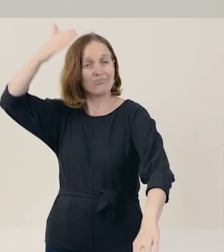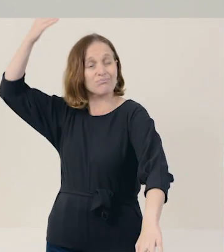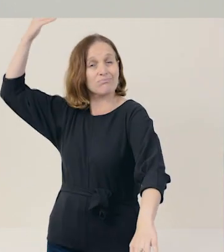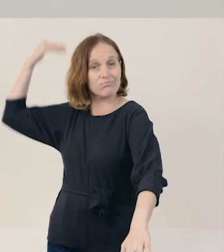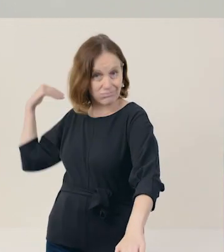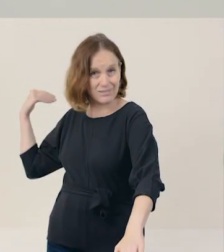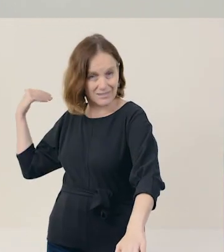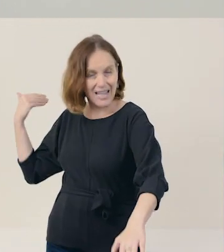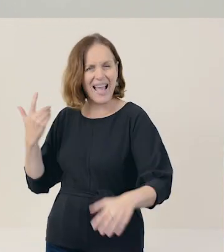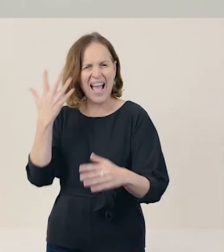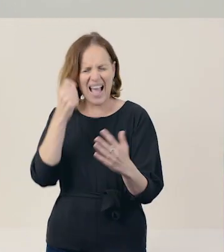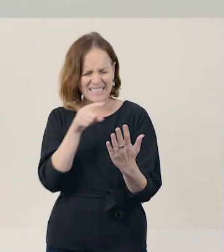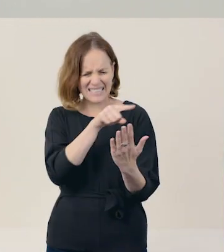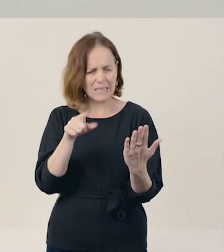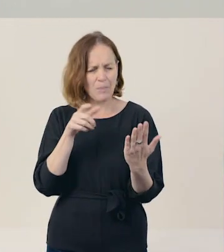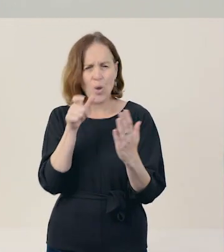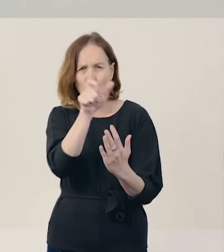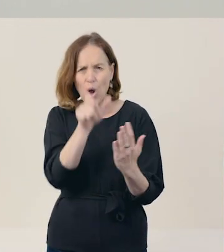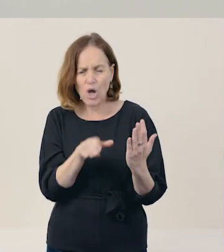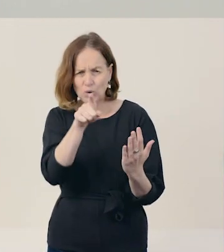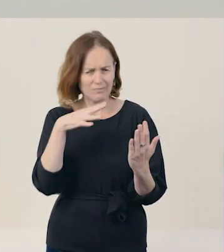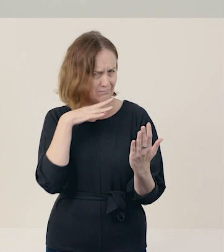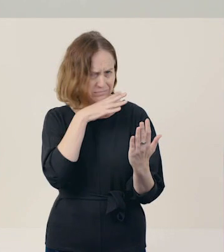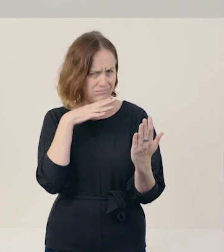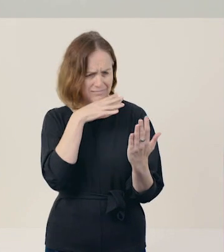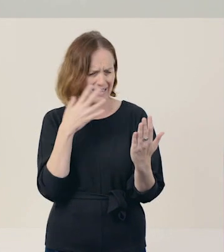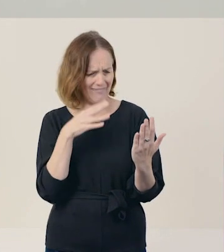As such, it contains some words that you might not have heard before.